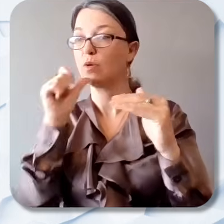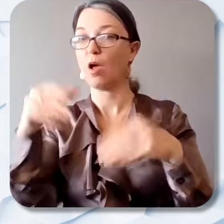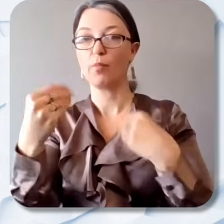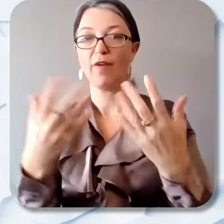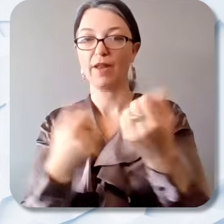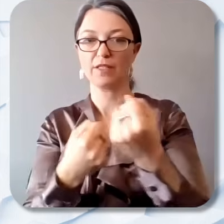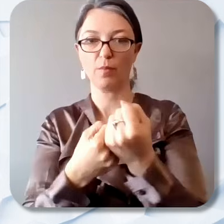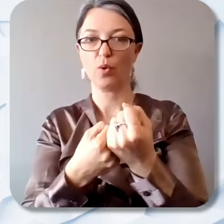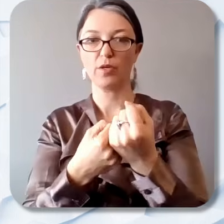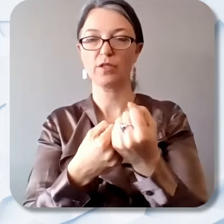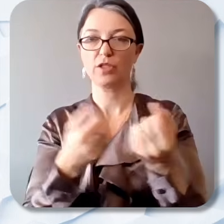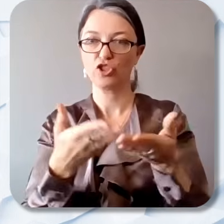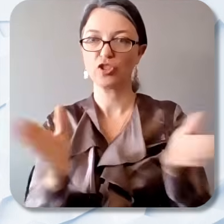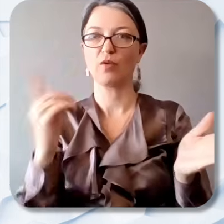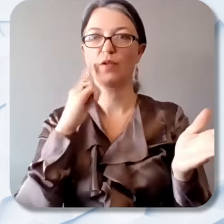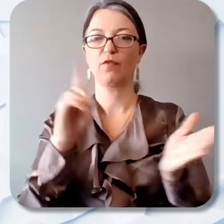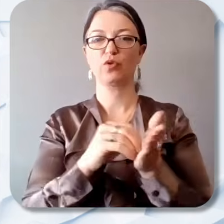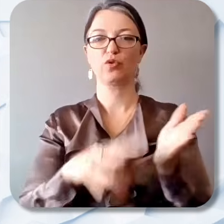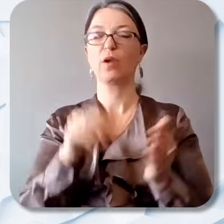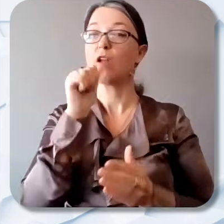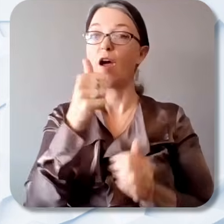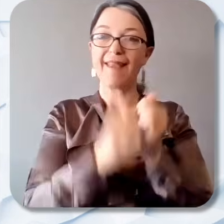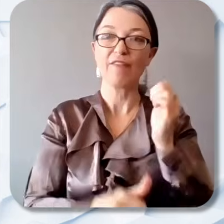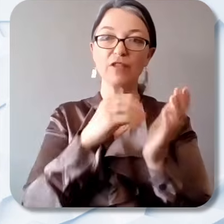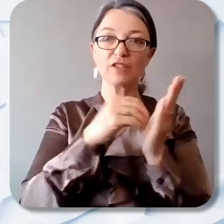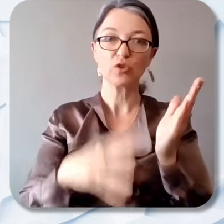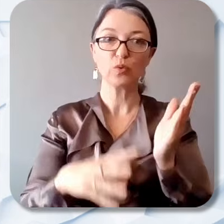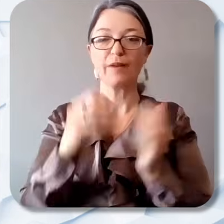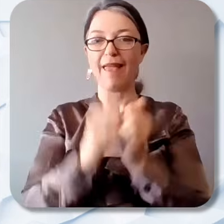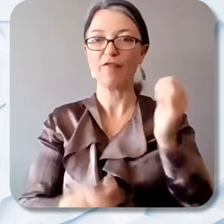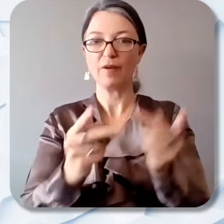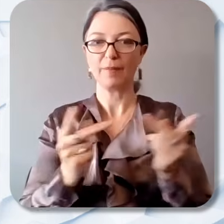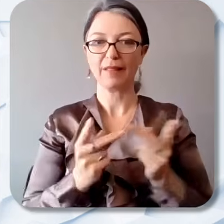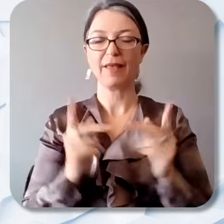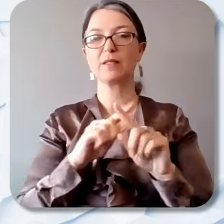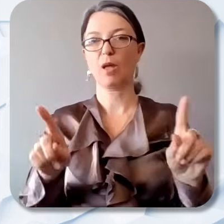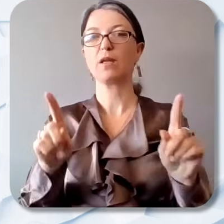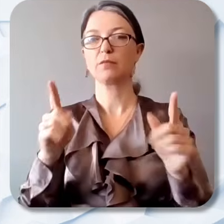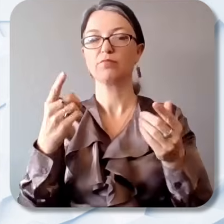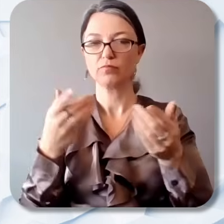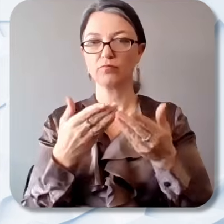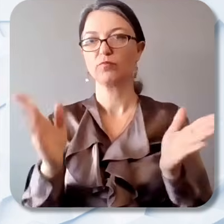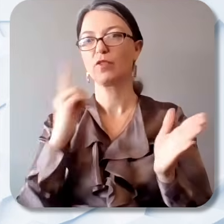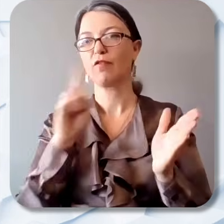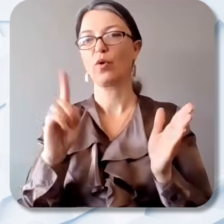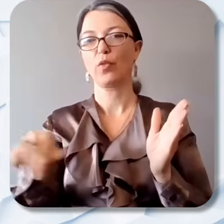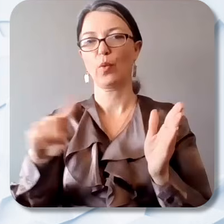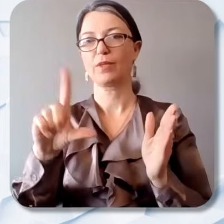their students, not every student everywhere. Thanks.